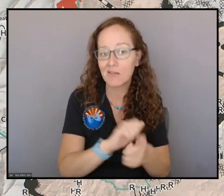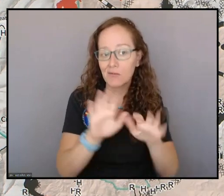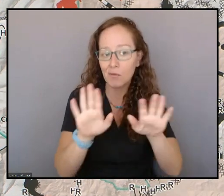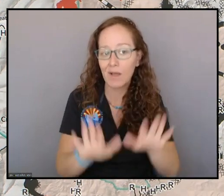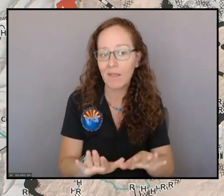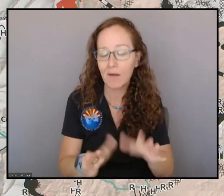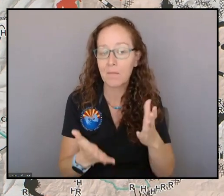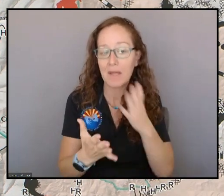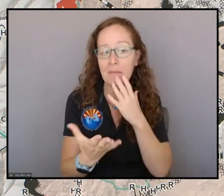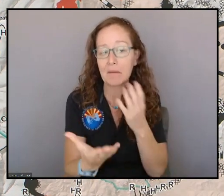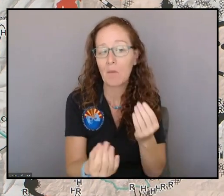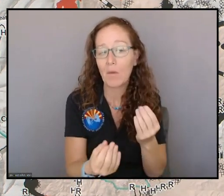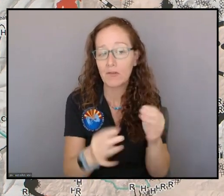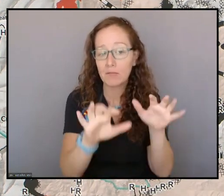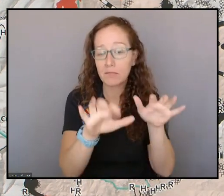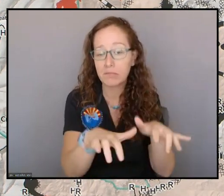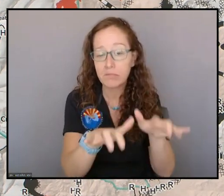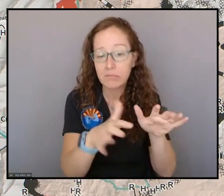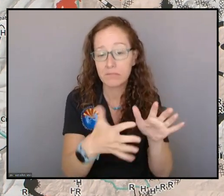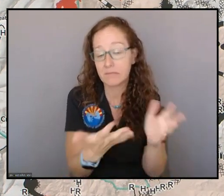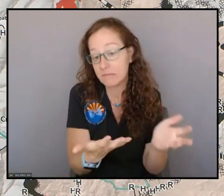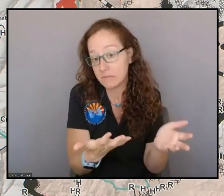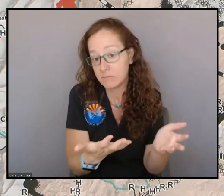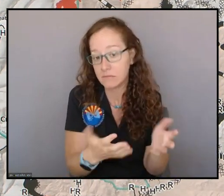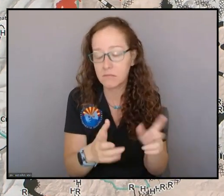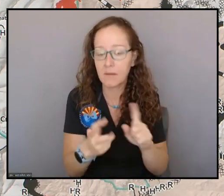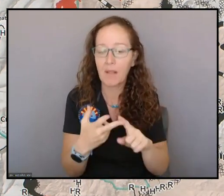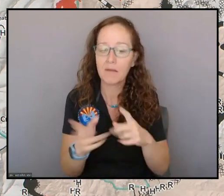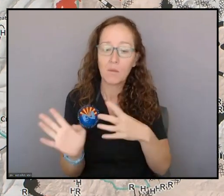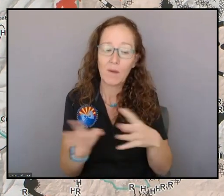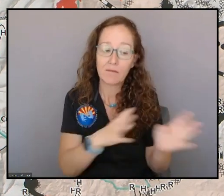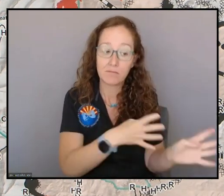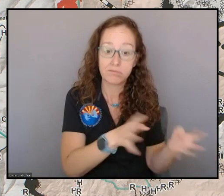dropping the winds, but maybe change of direction. So we'll